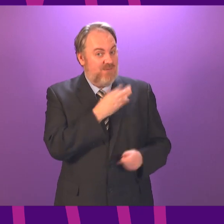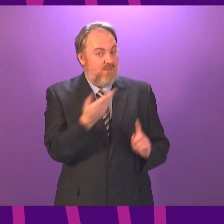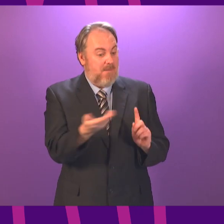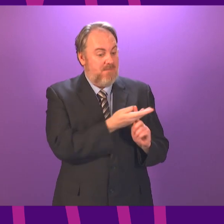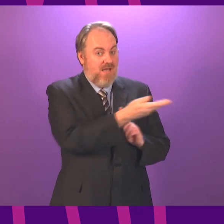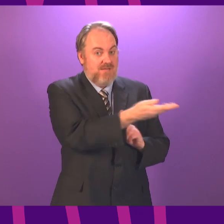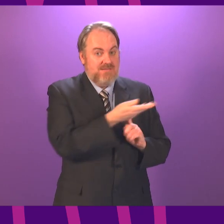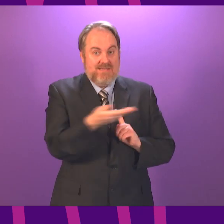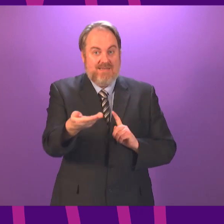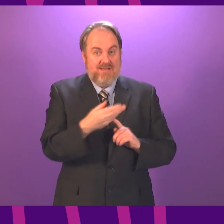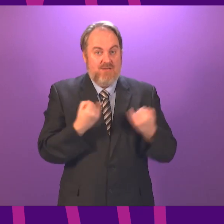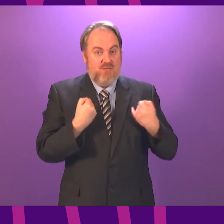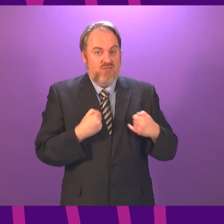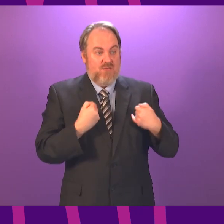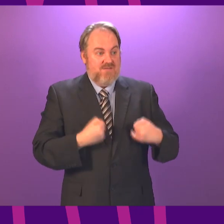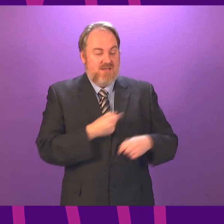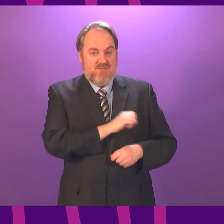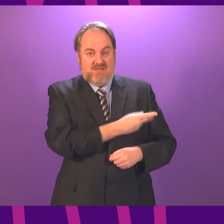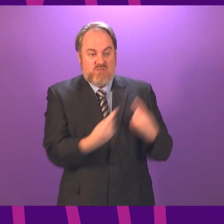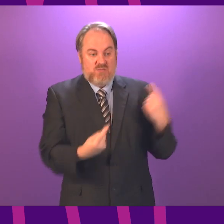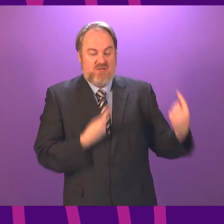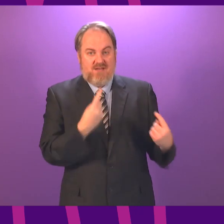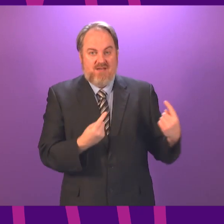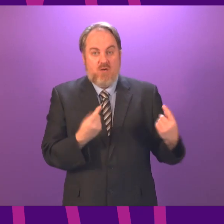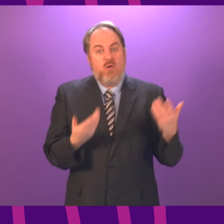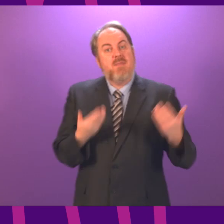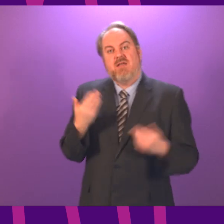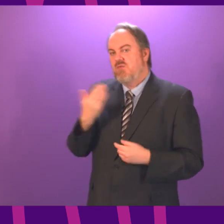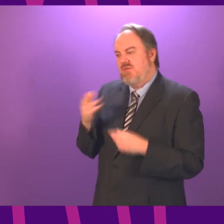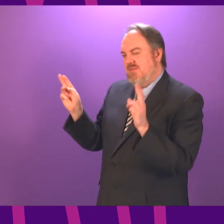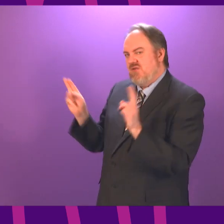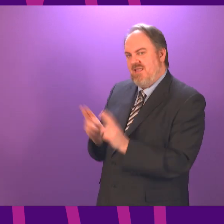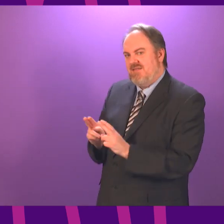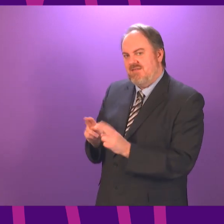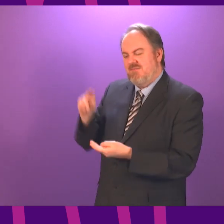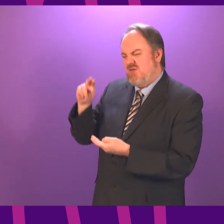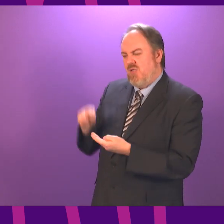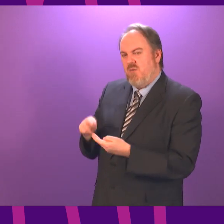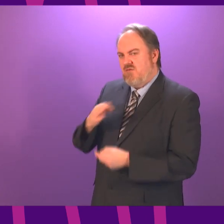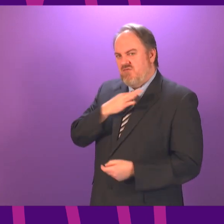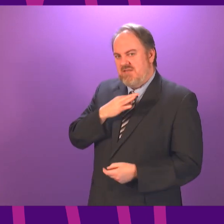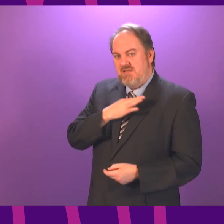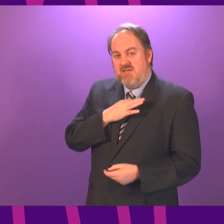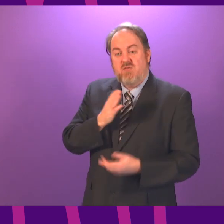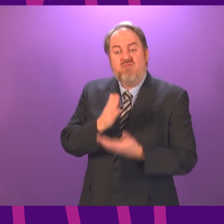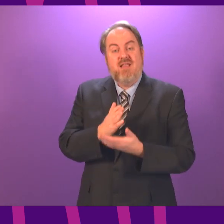to normality. That is why I was at such pains yesterday to ask parents across the country not to do that as of Monday.